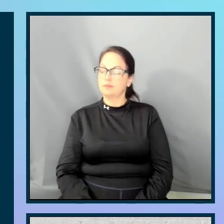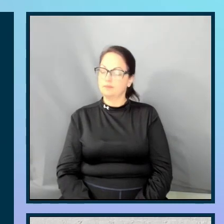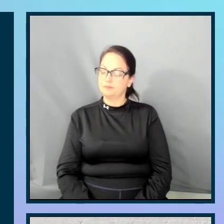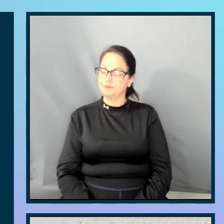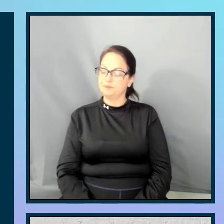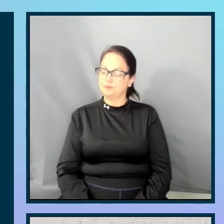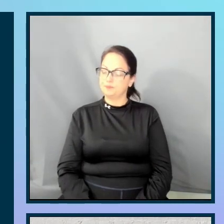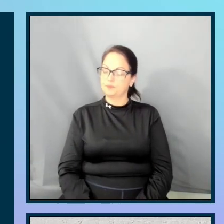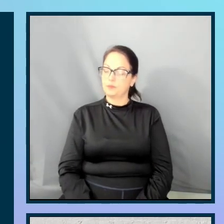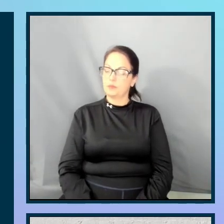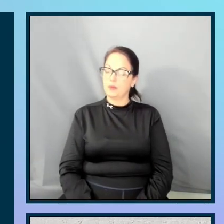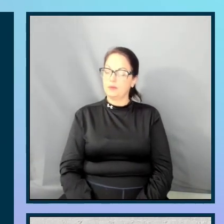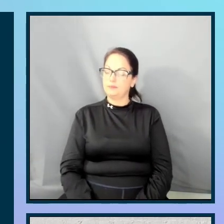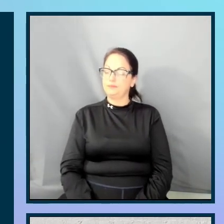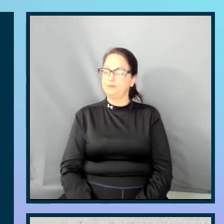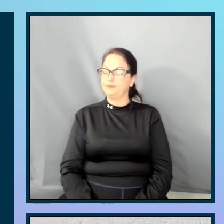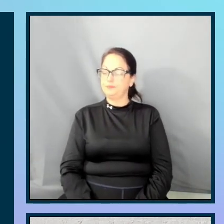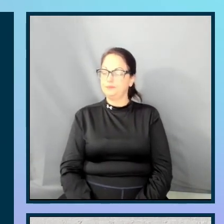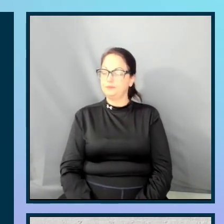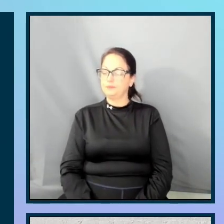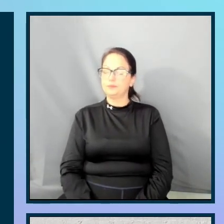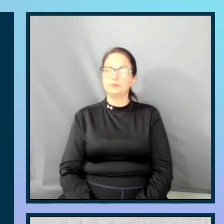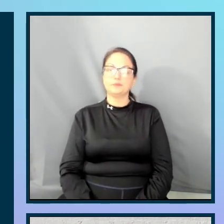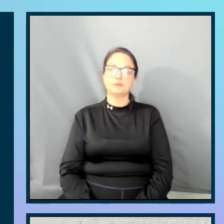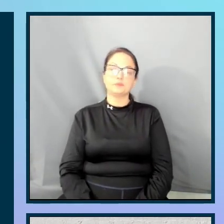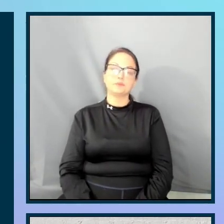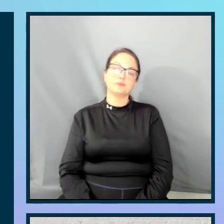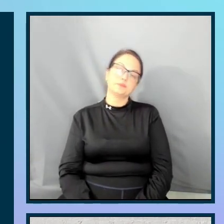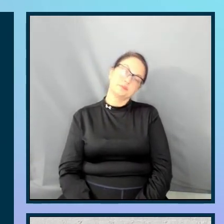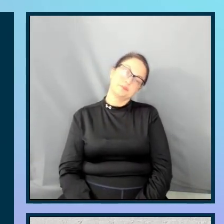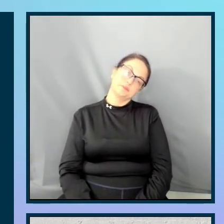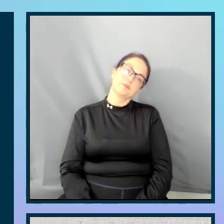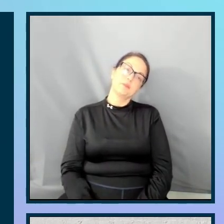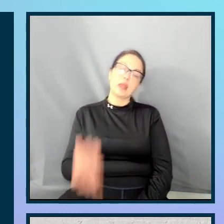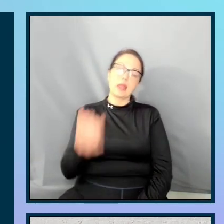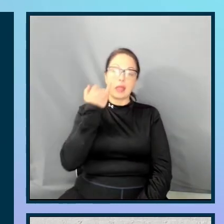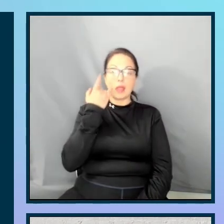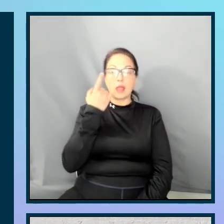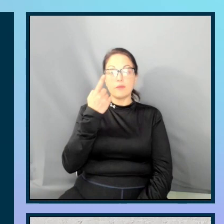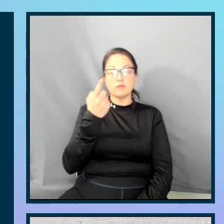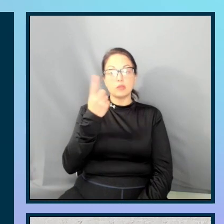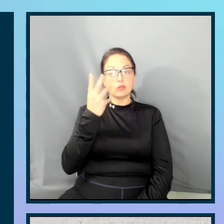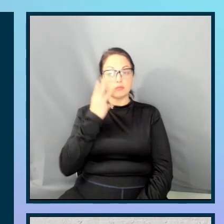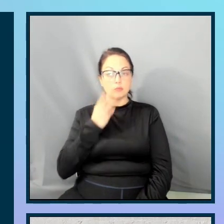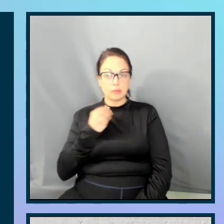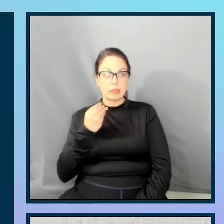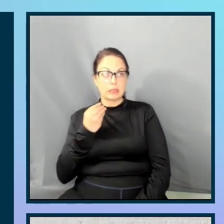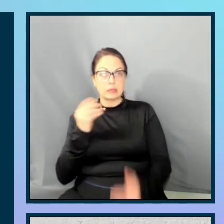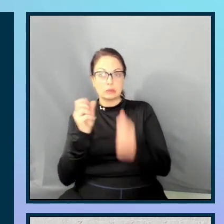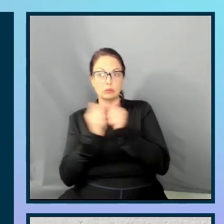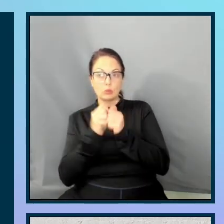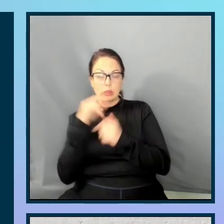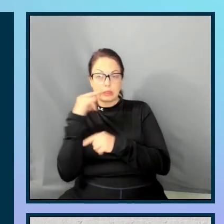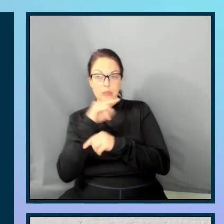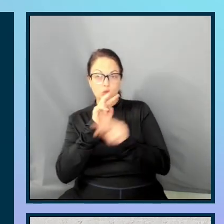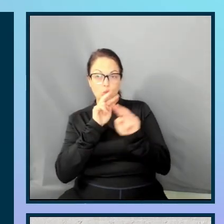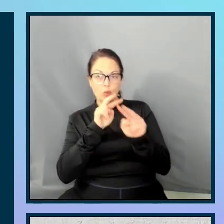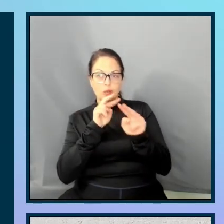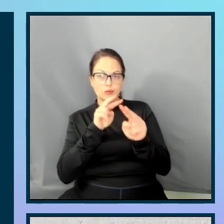If you have ever spent any significant time around kids, it's likely you've been there to watch them mess up.